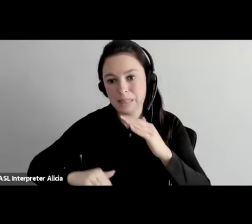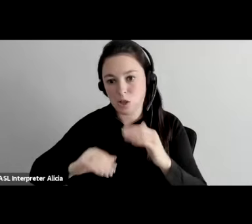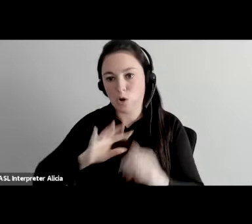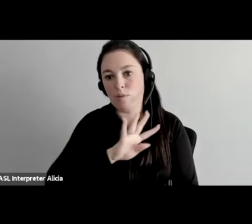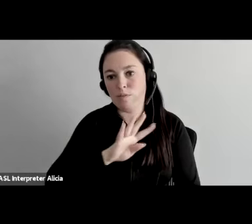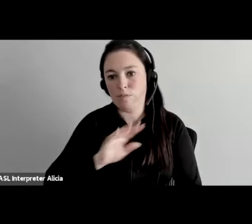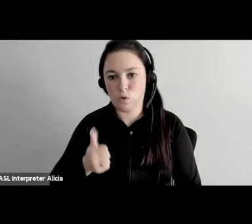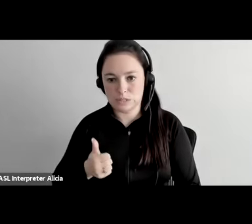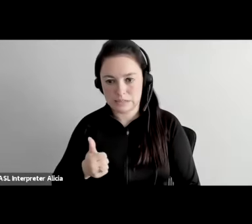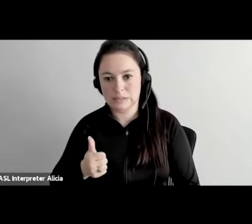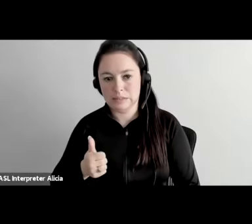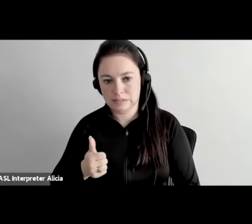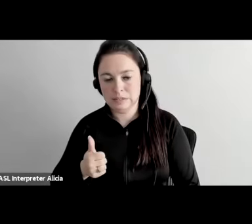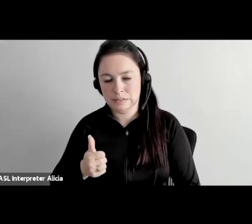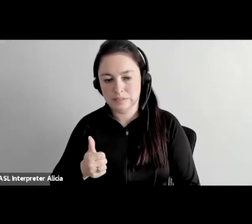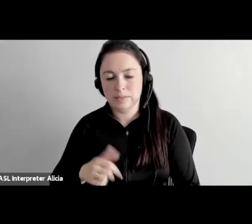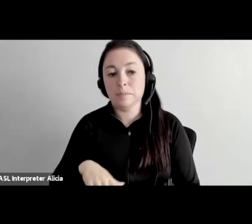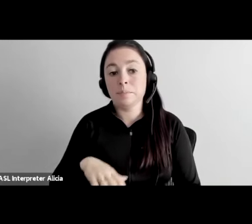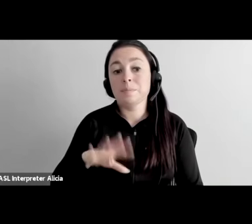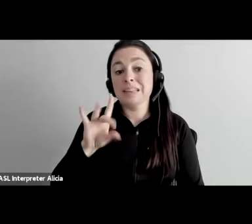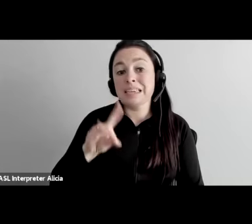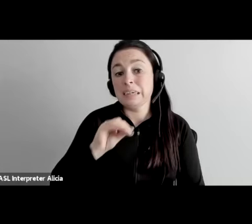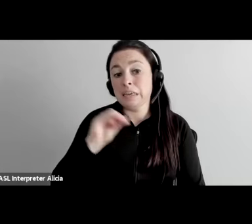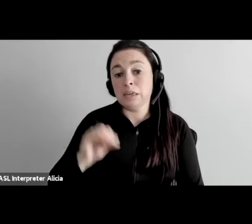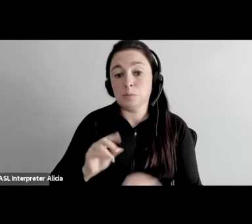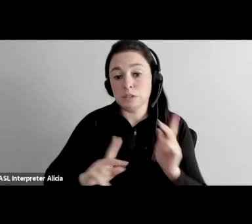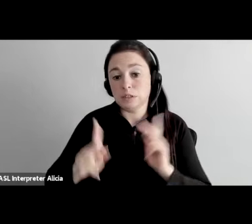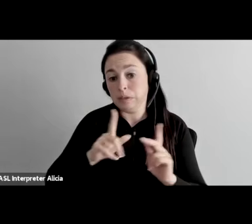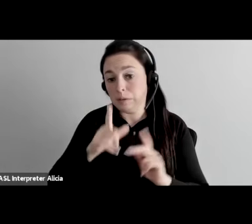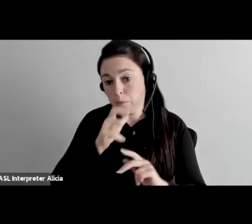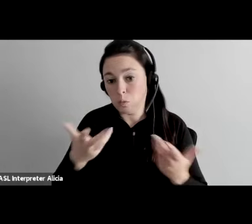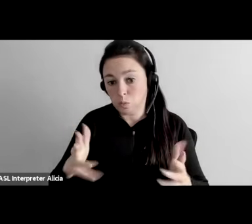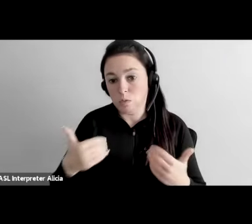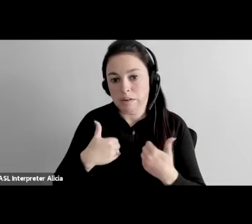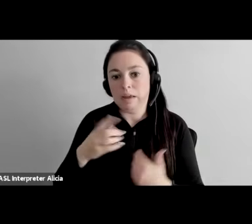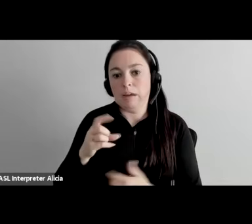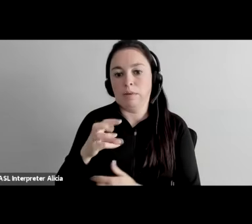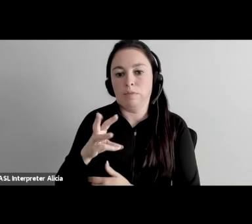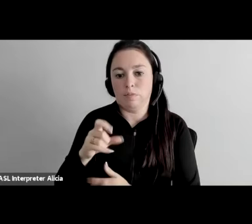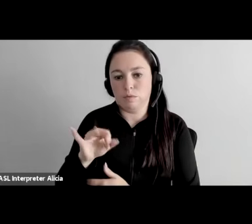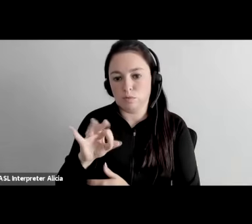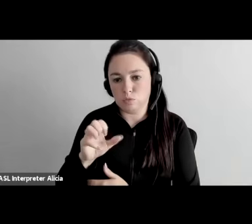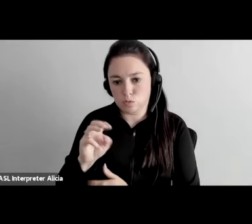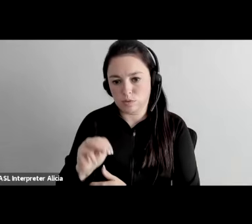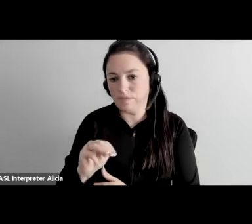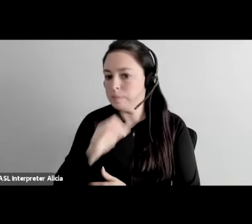80% of people with dwarfism are born to parents without dwarfism, as it is a random